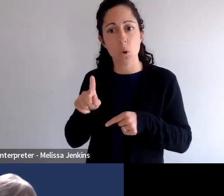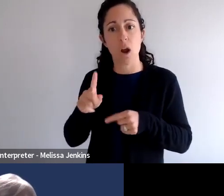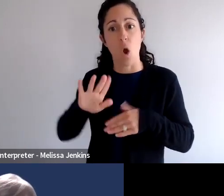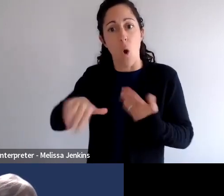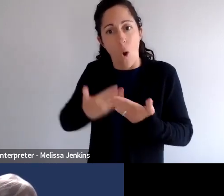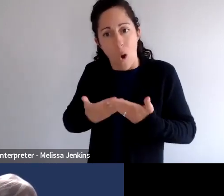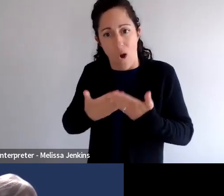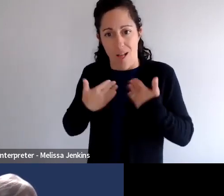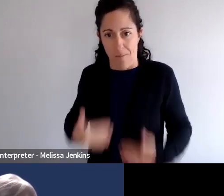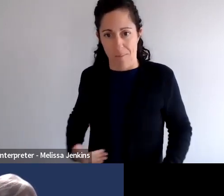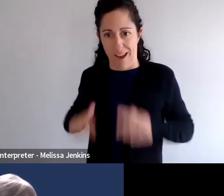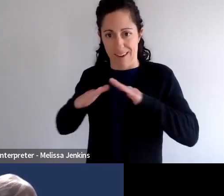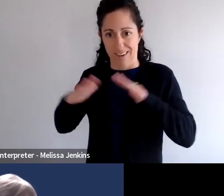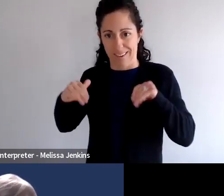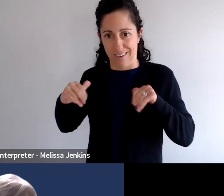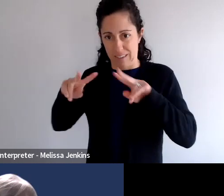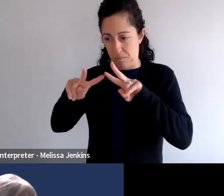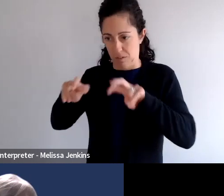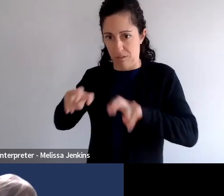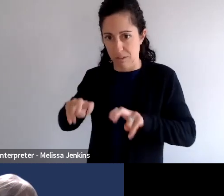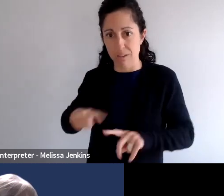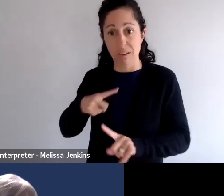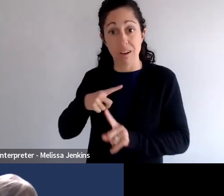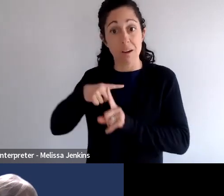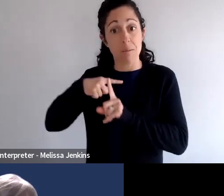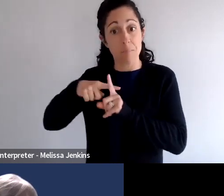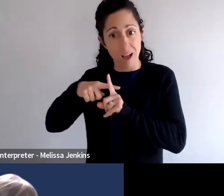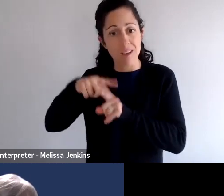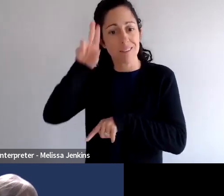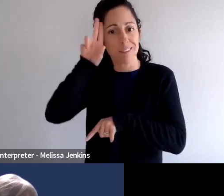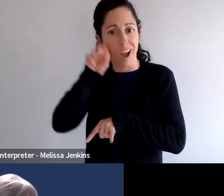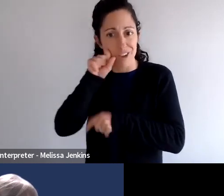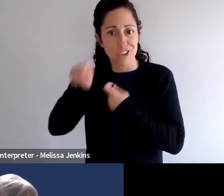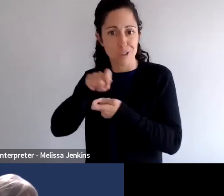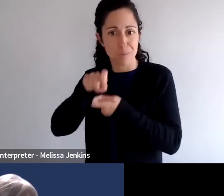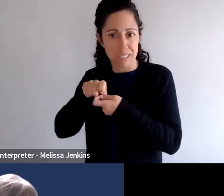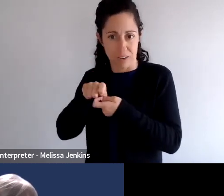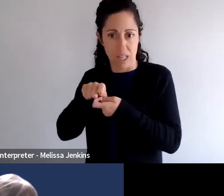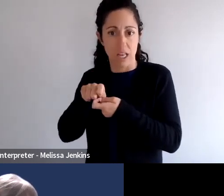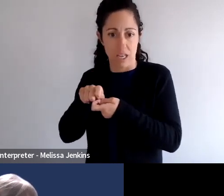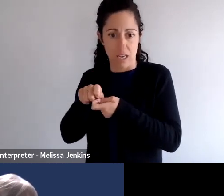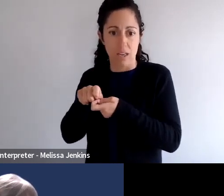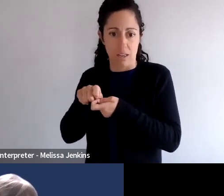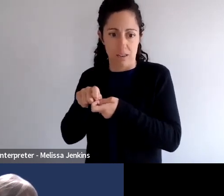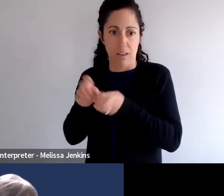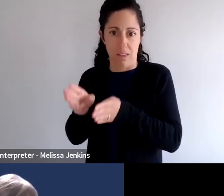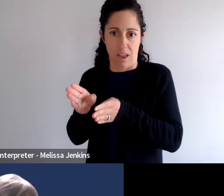also uh being able to hold a place for for Usher syndrome specifically right um and, you